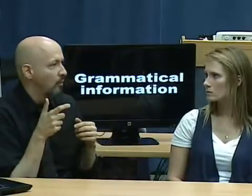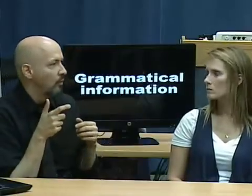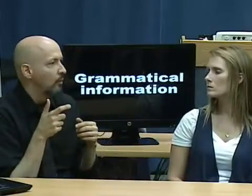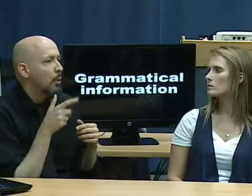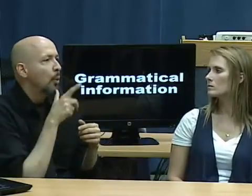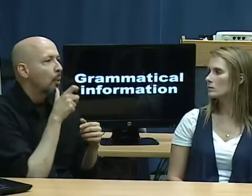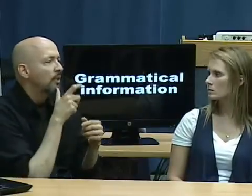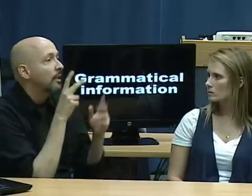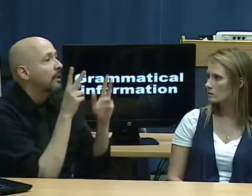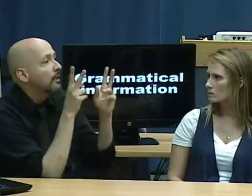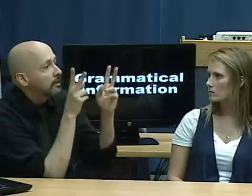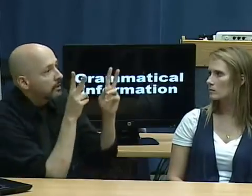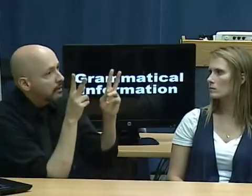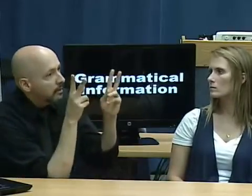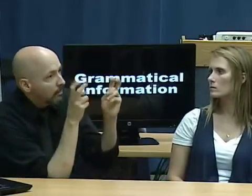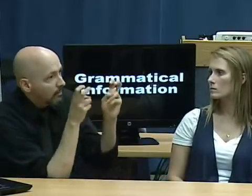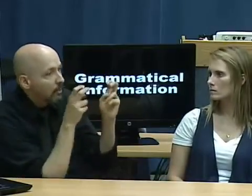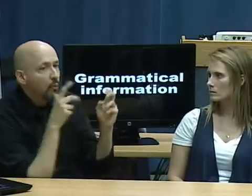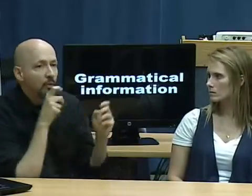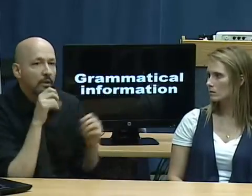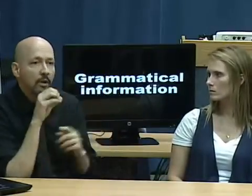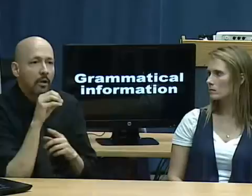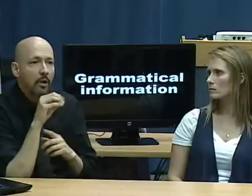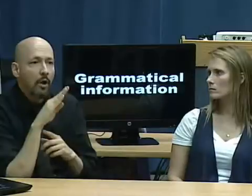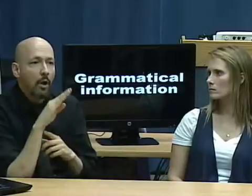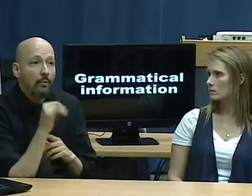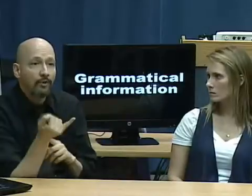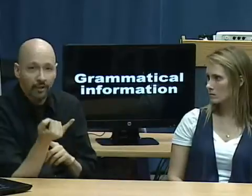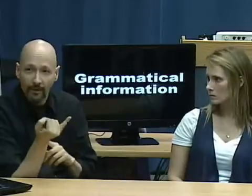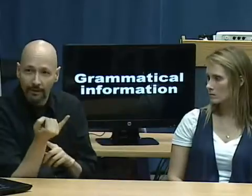Who is the subject, and who is the OBJ (object).